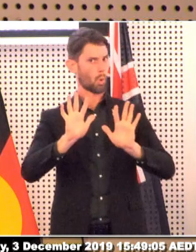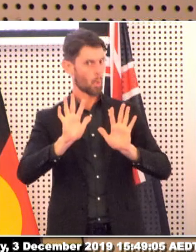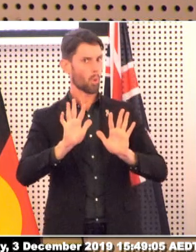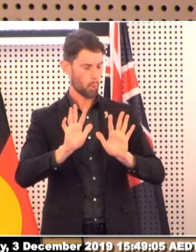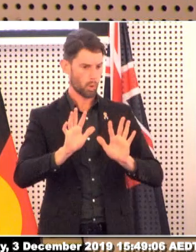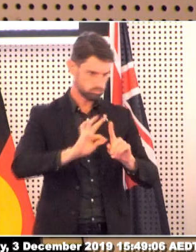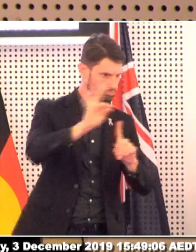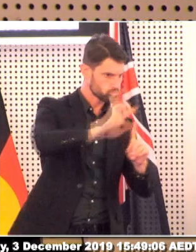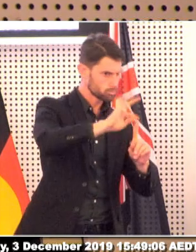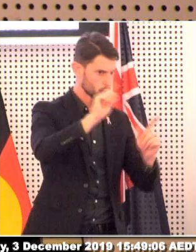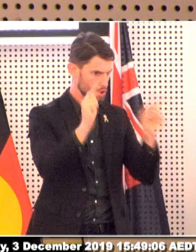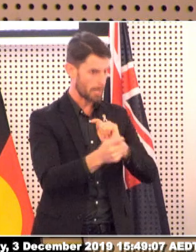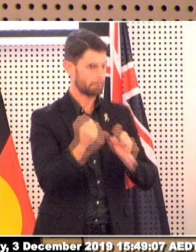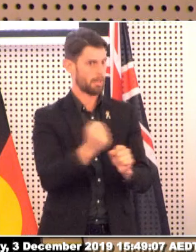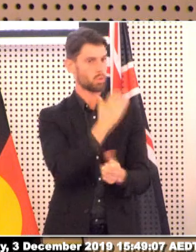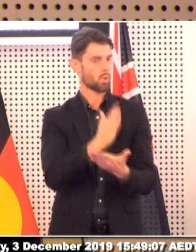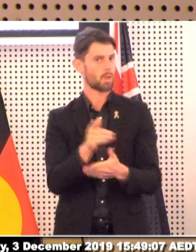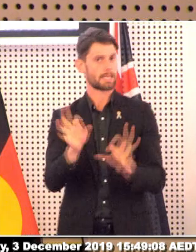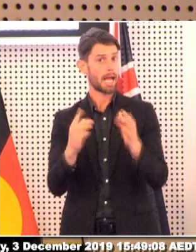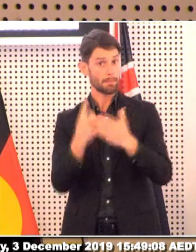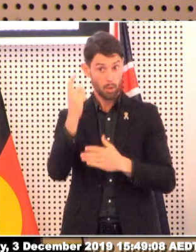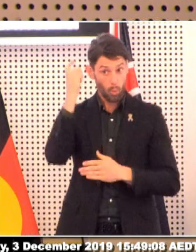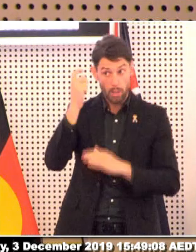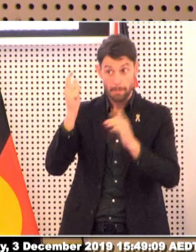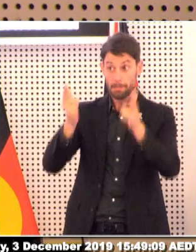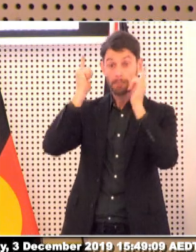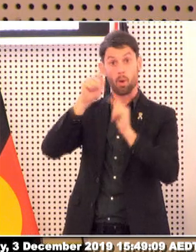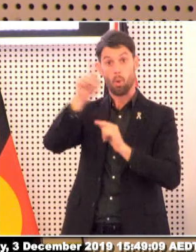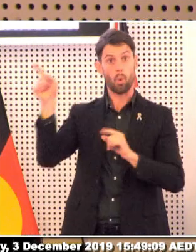in your observation how would you describe how seriously management takes it?